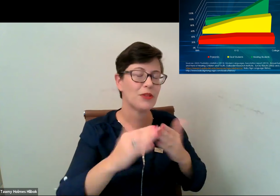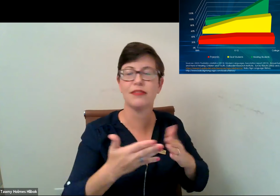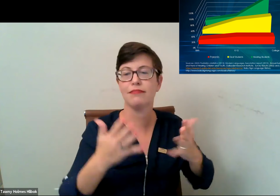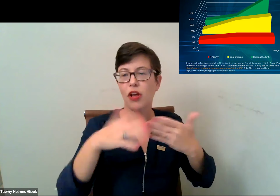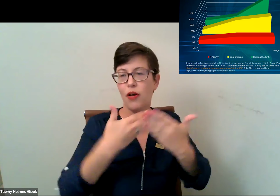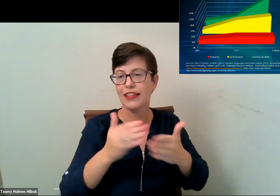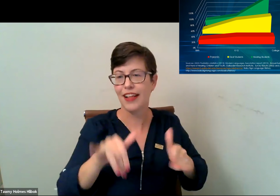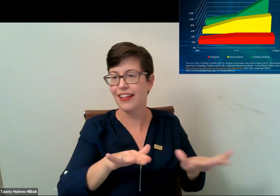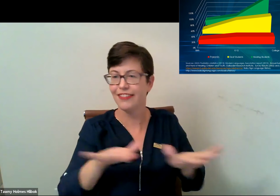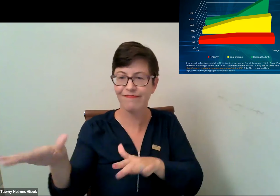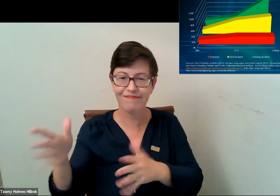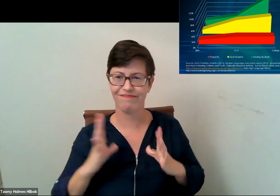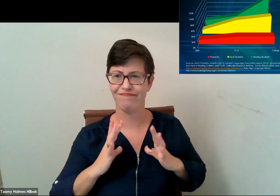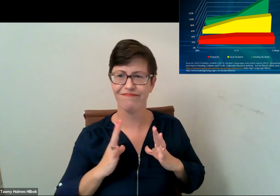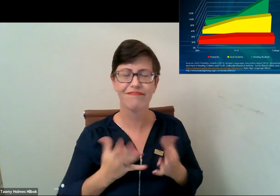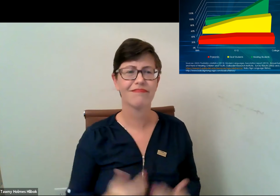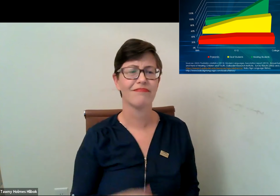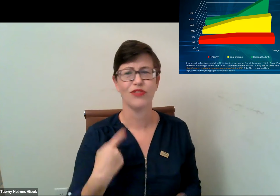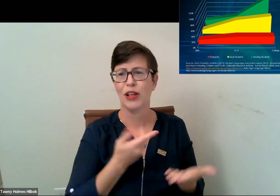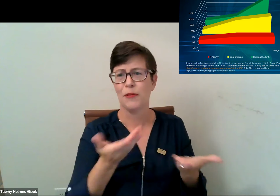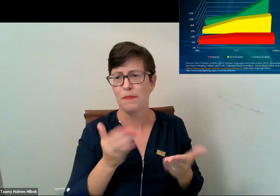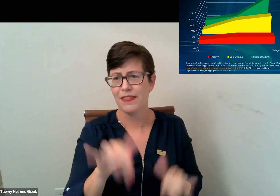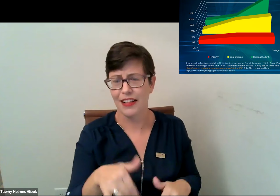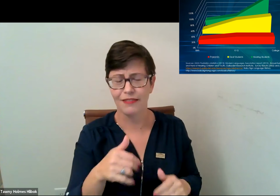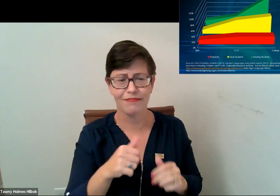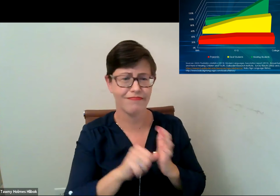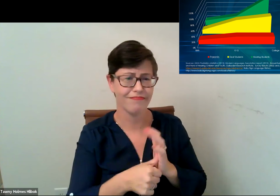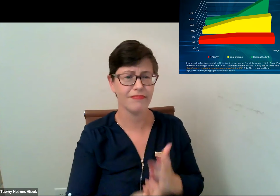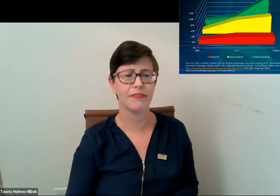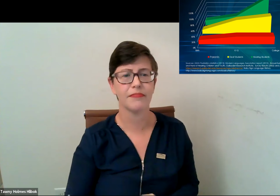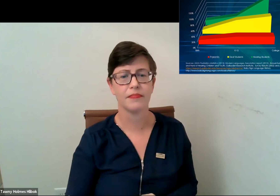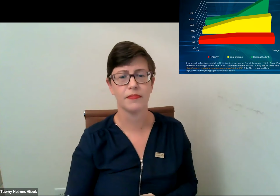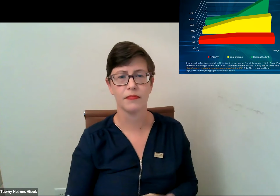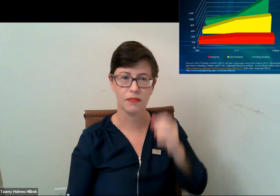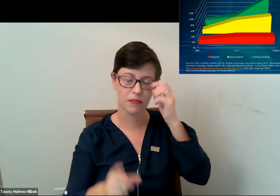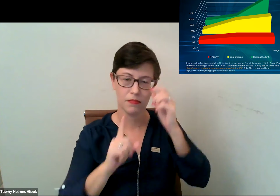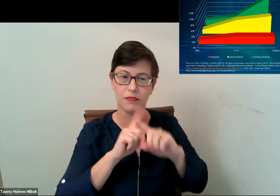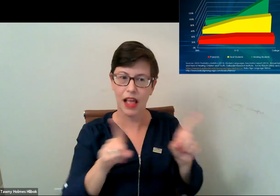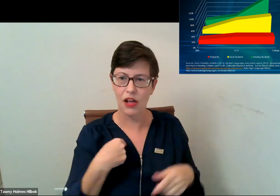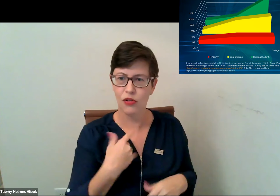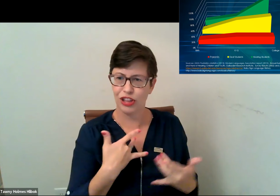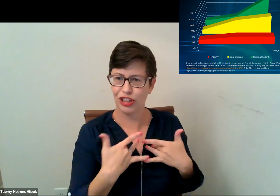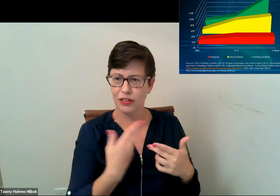it's a way to learn about a new culture about new Community which is pretty great, and of course that's something we want to emphasize,